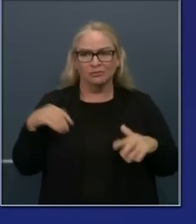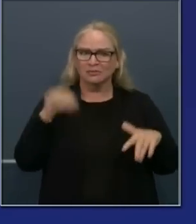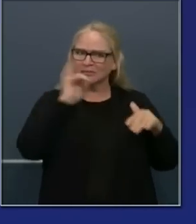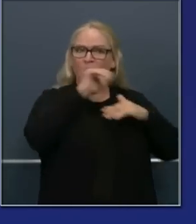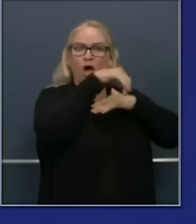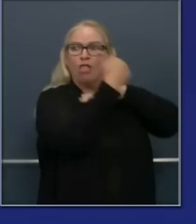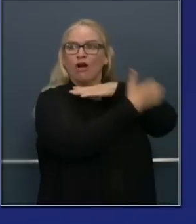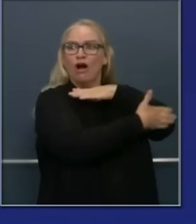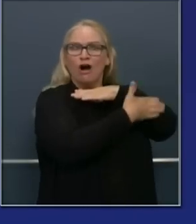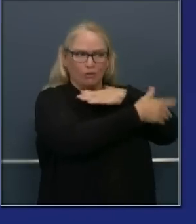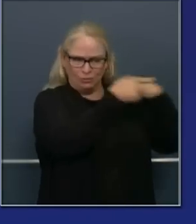WEARING FACE MASKS.